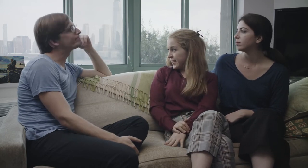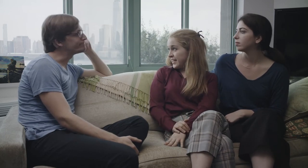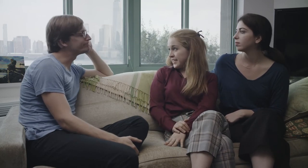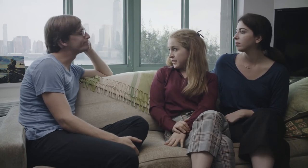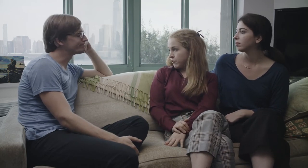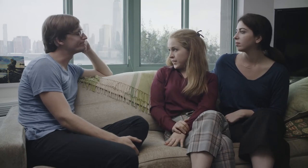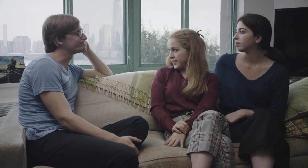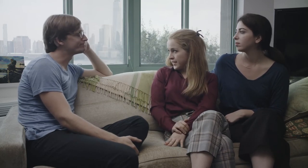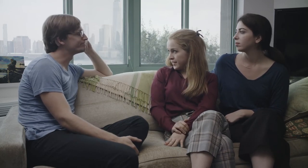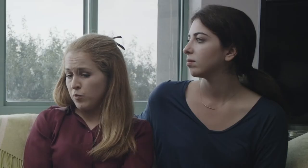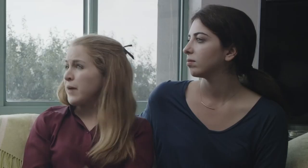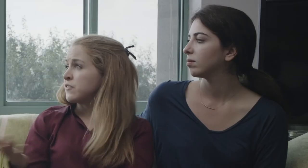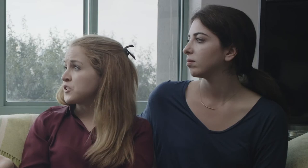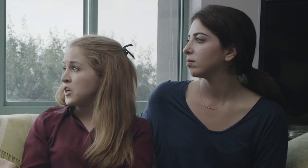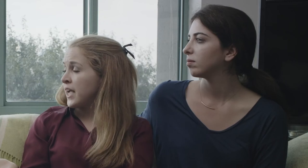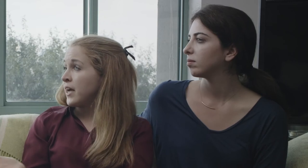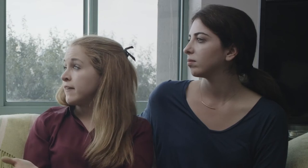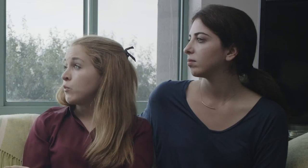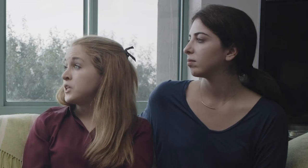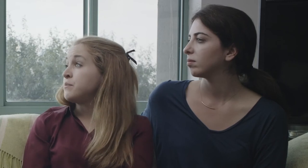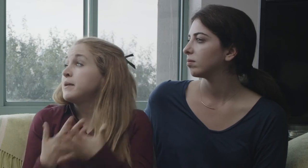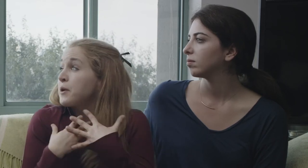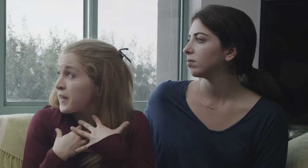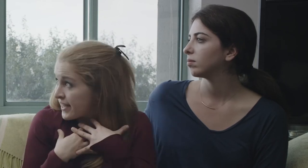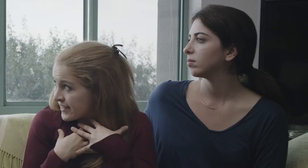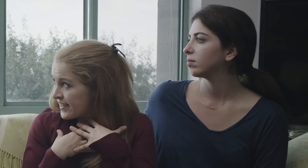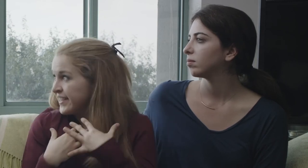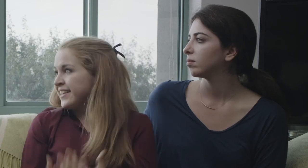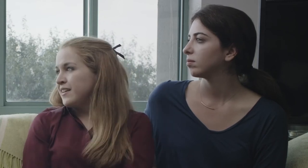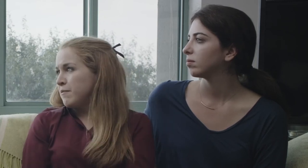in asking for what I needed. When I was first starting out, I never wanted to be a burden.